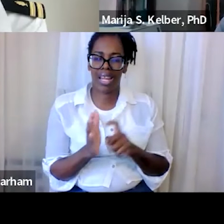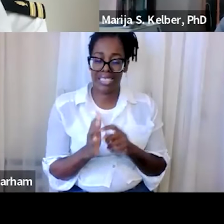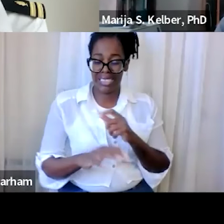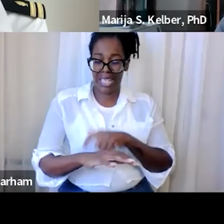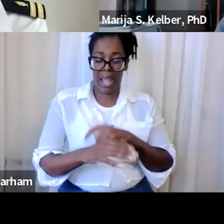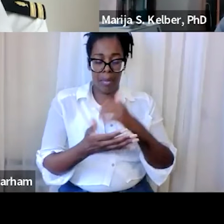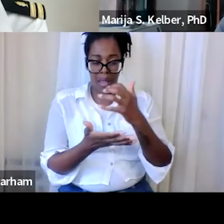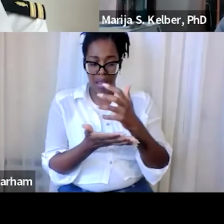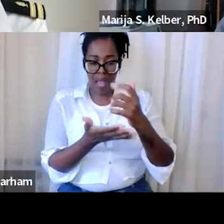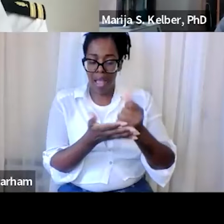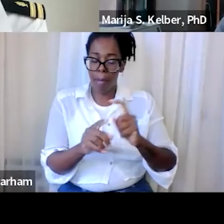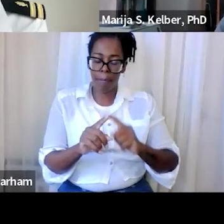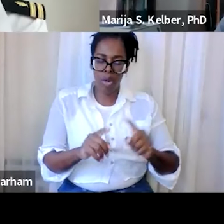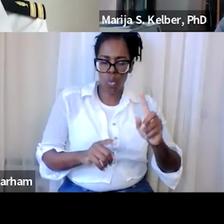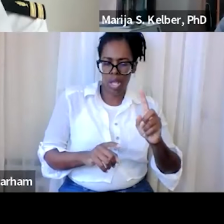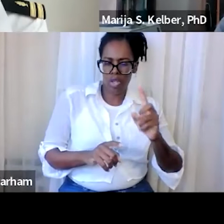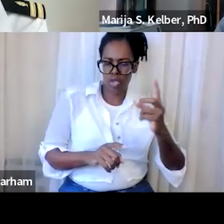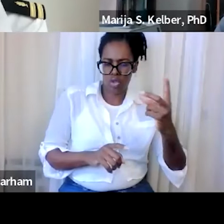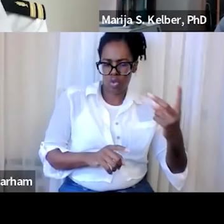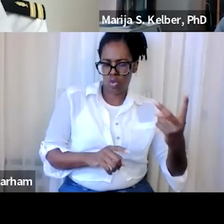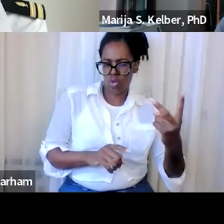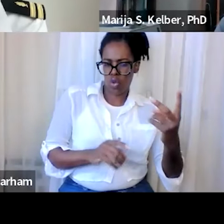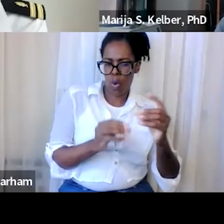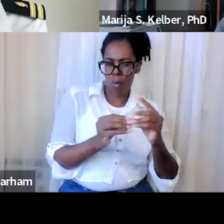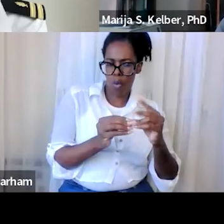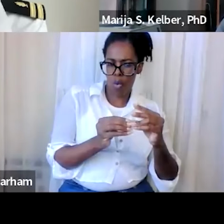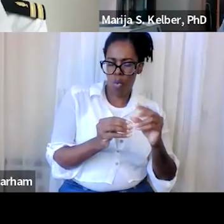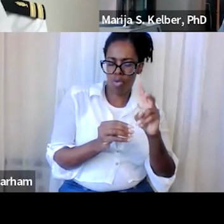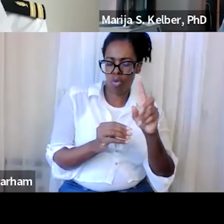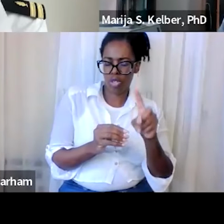but I'd like to take one or two more questions, "Are there any..."